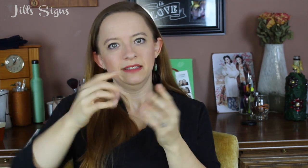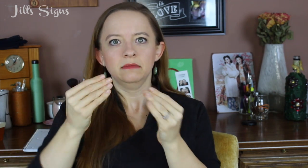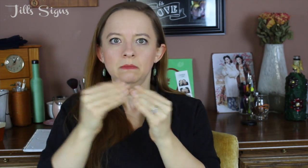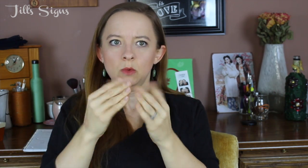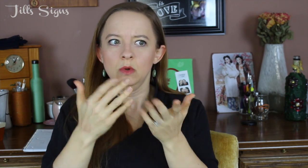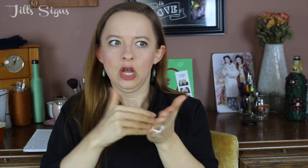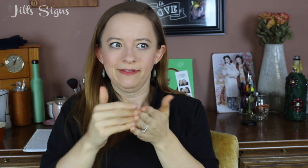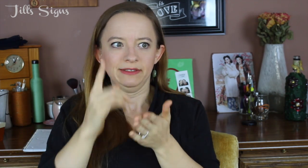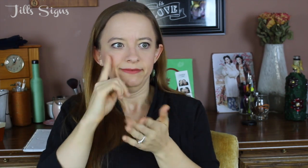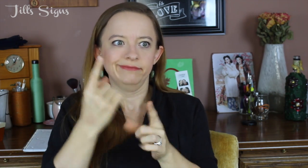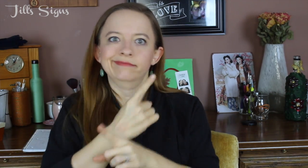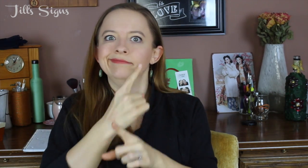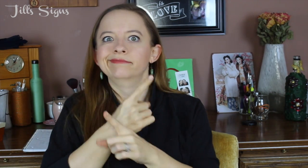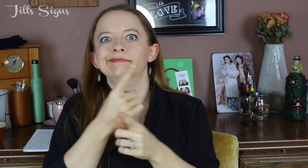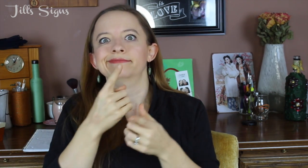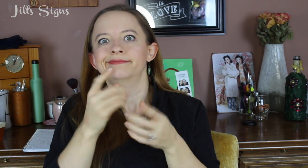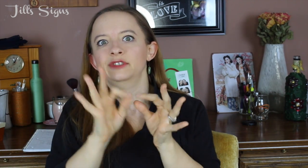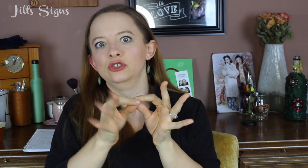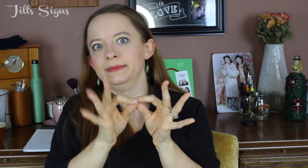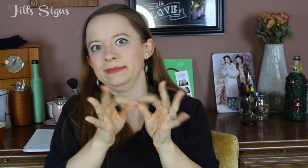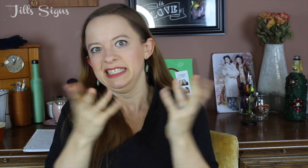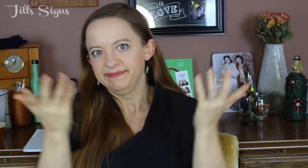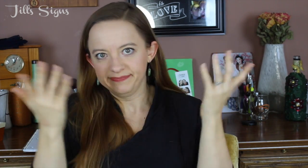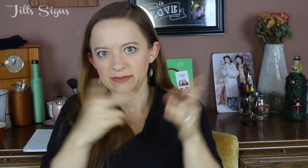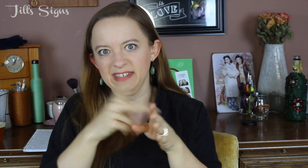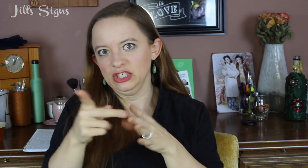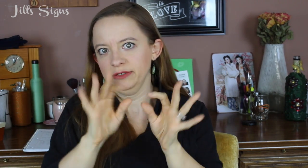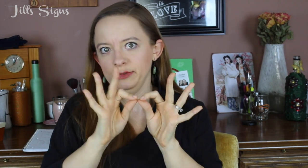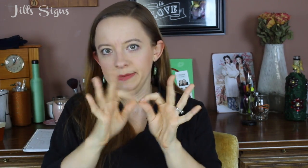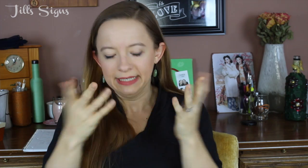noticed it used for. Simultaneous is used for regular